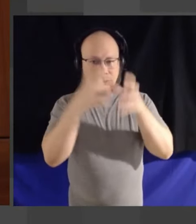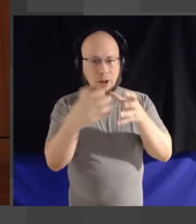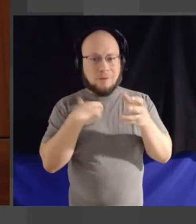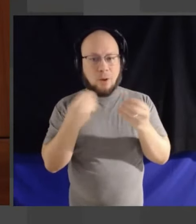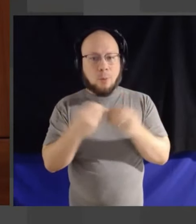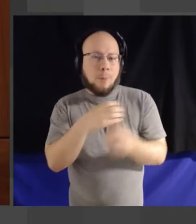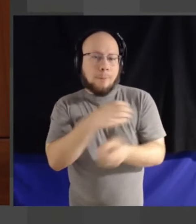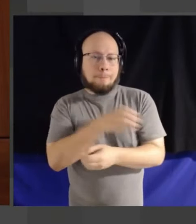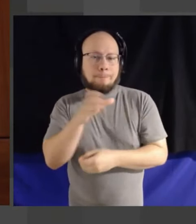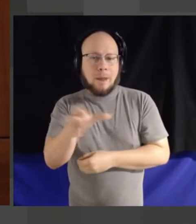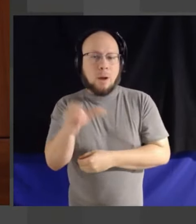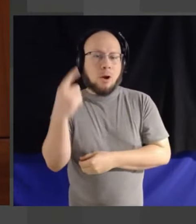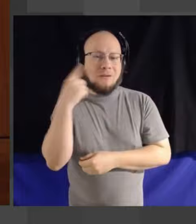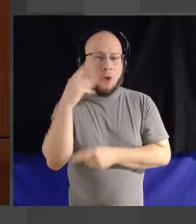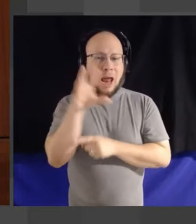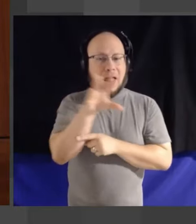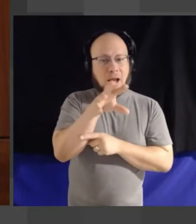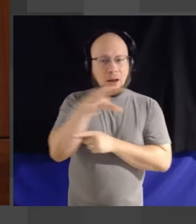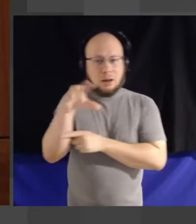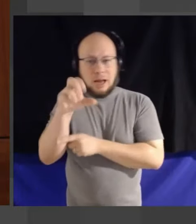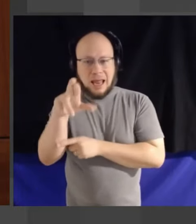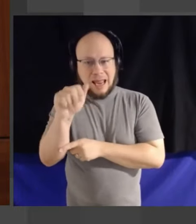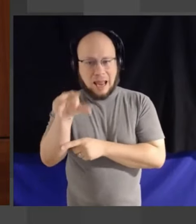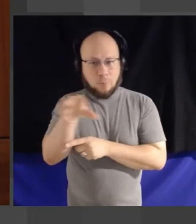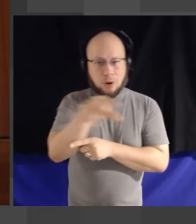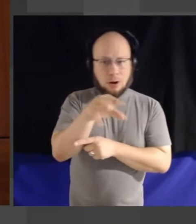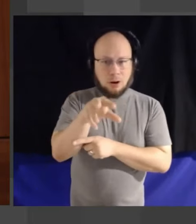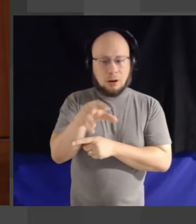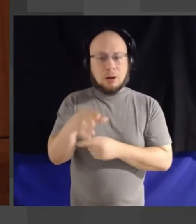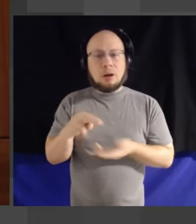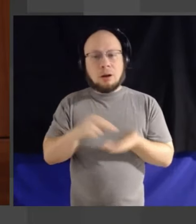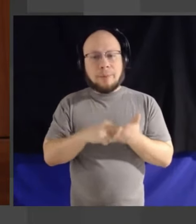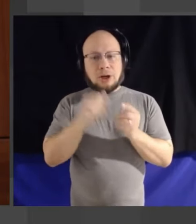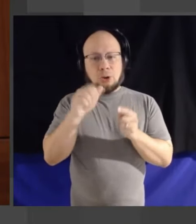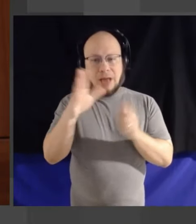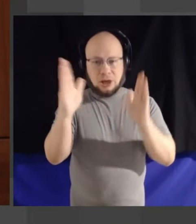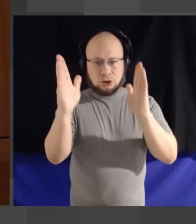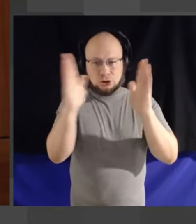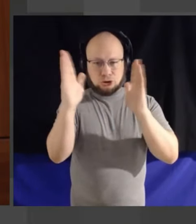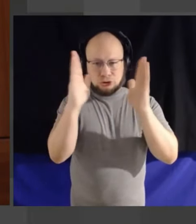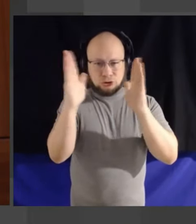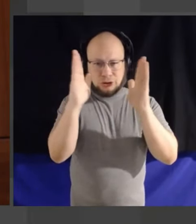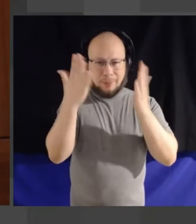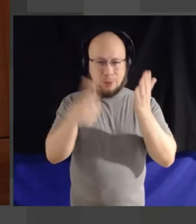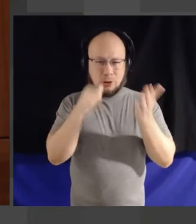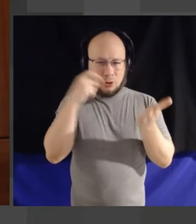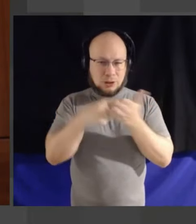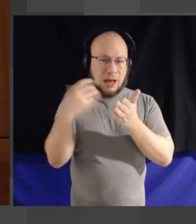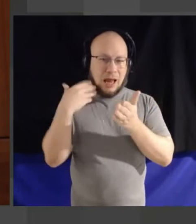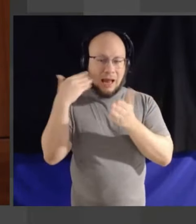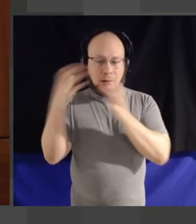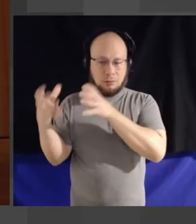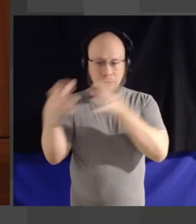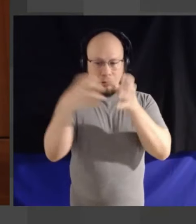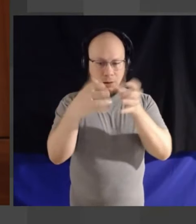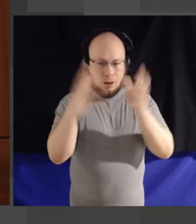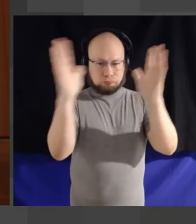RIGHT THERE. THE FIRST ONE IS WE WANTED TO GIVE MORE POWER TO CREATORS WITH CAMERAS. EVEN IF IT'S JUST A SMALL ONE WHERE WE SHAKE THE SCREEN.